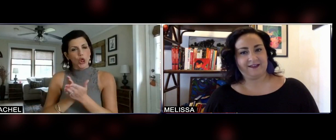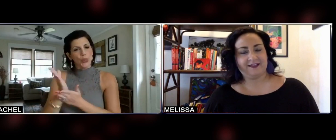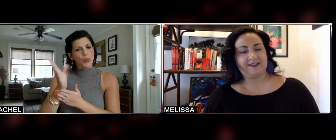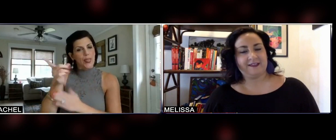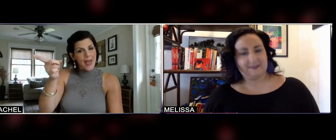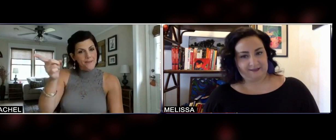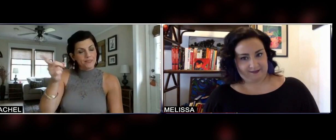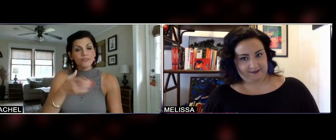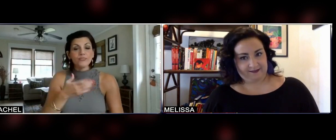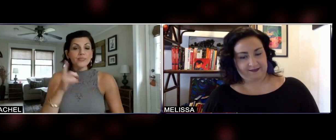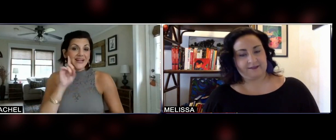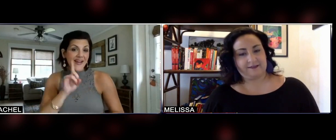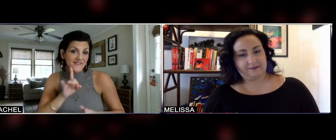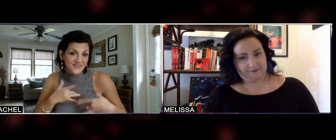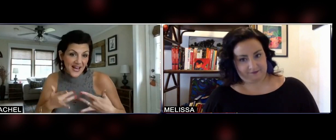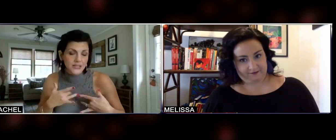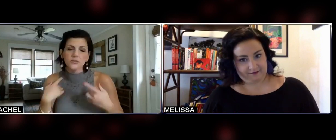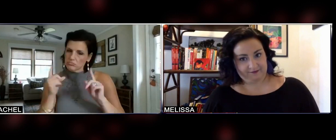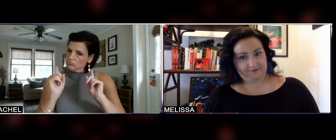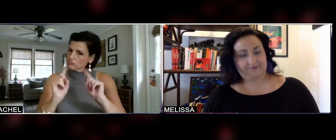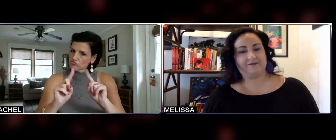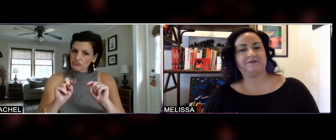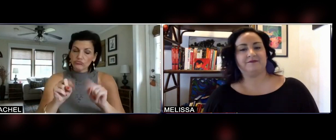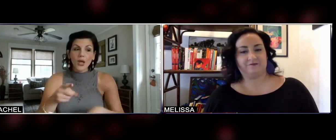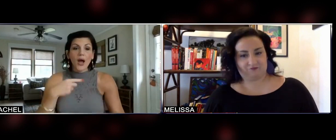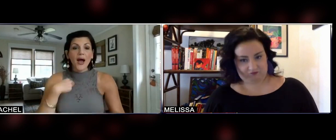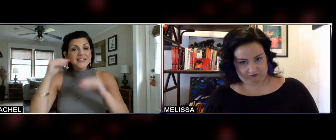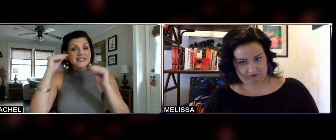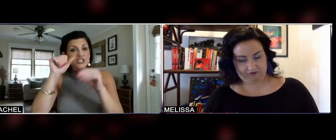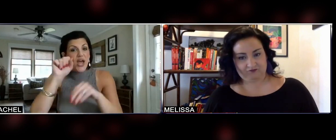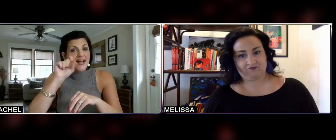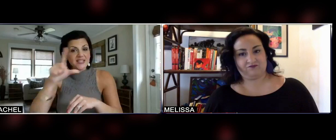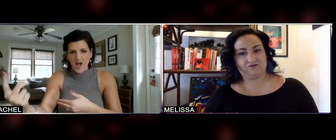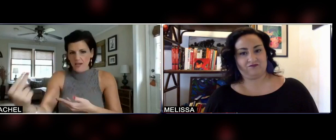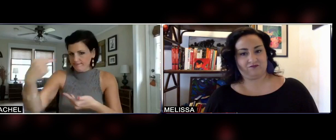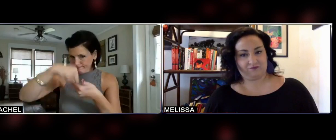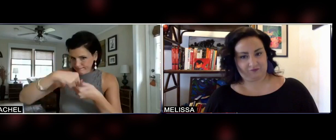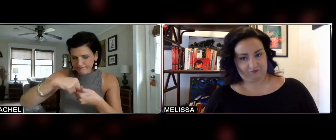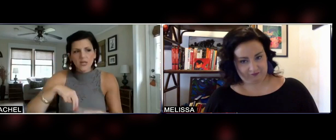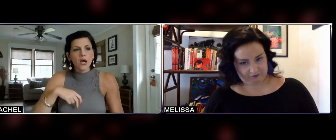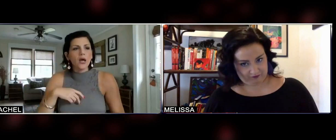an identity through them. We go to deaf events. When I teach ASL, my kids join me.